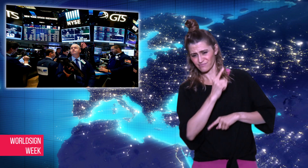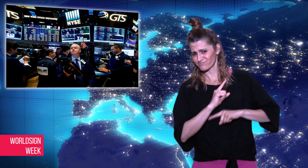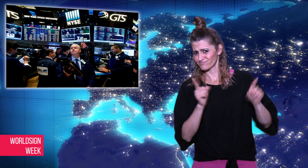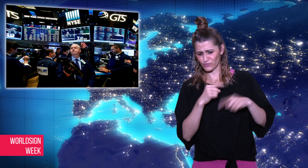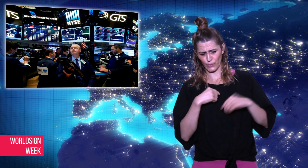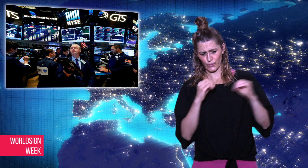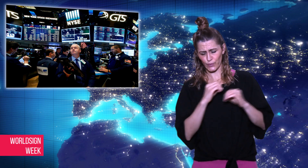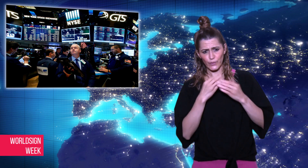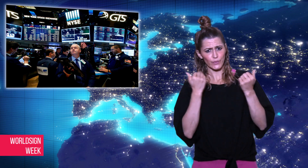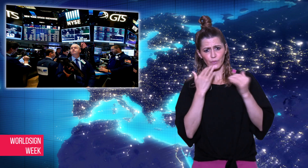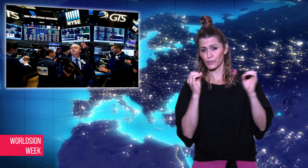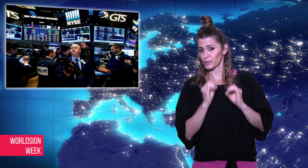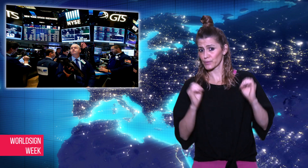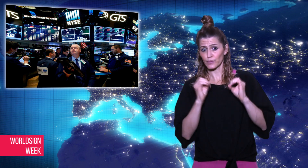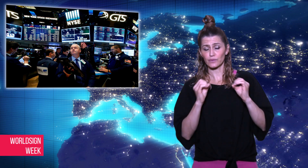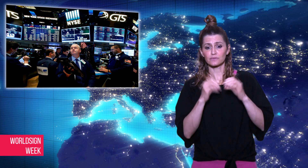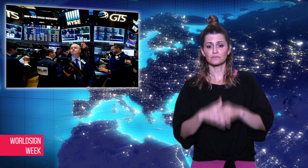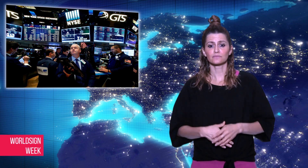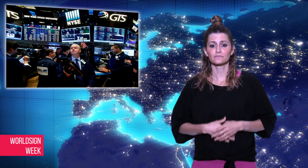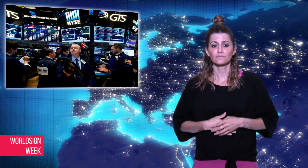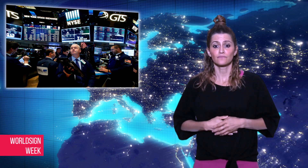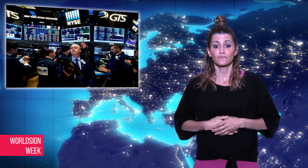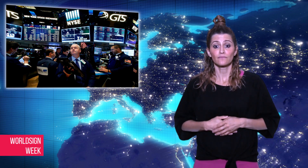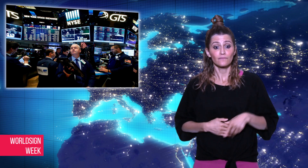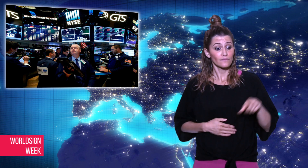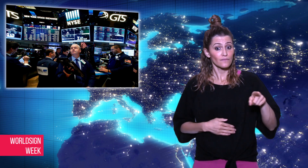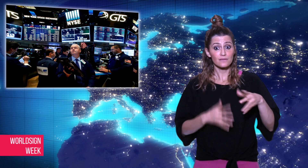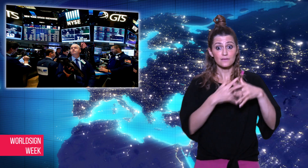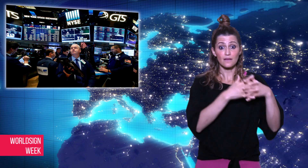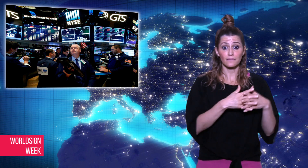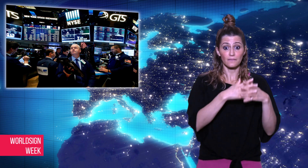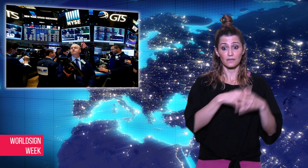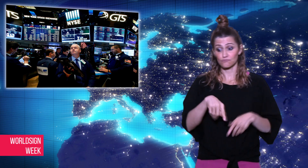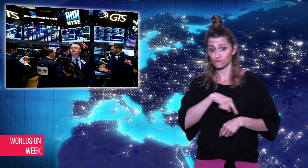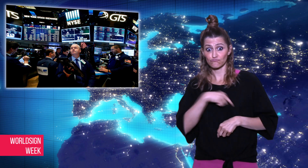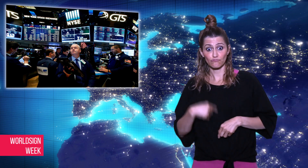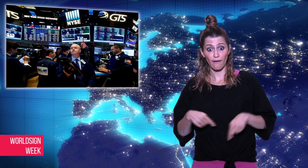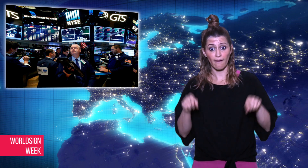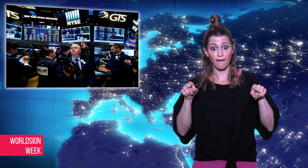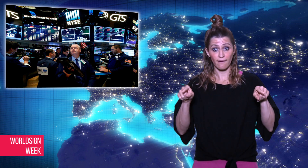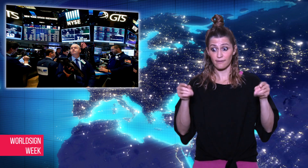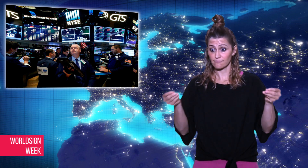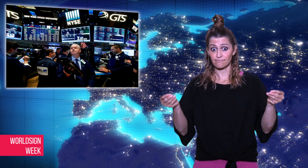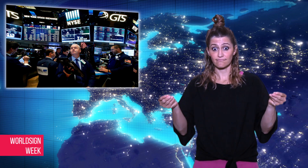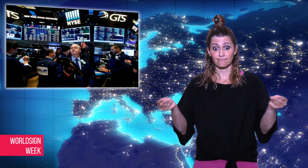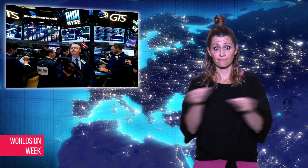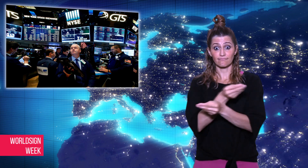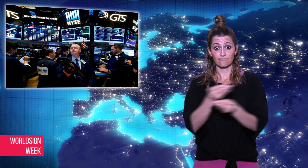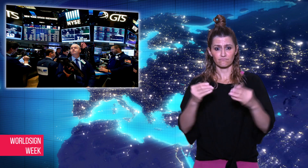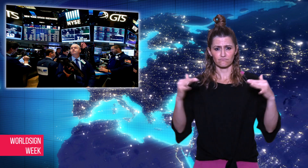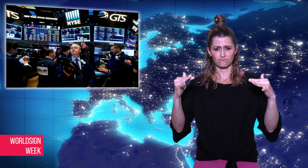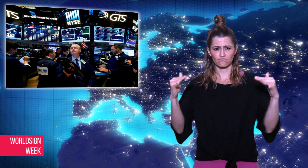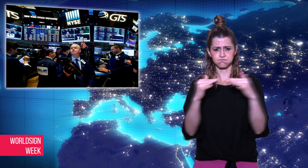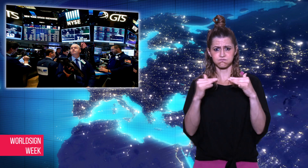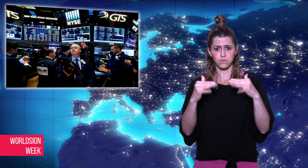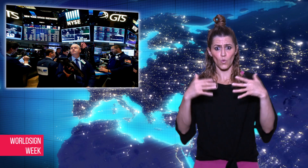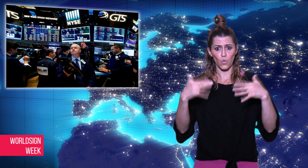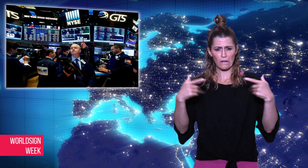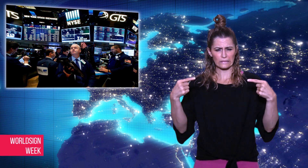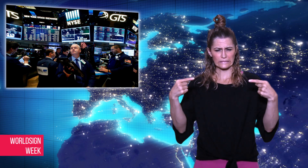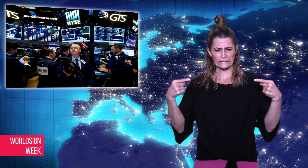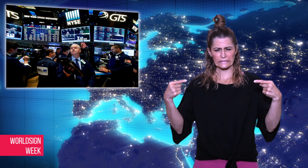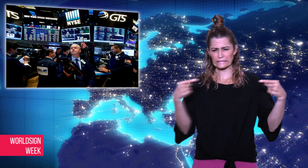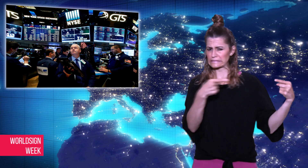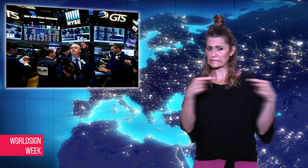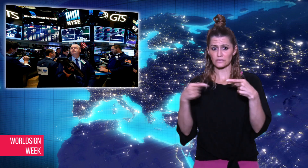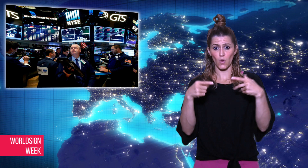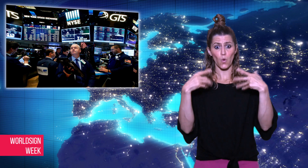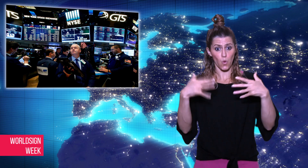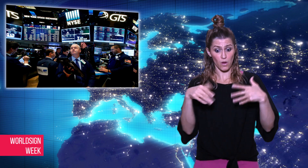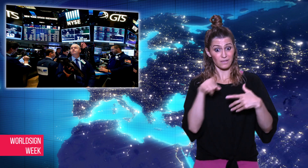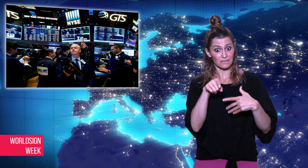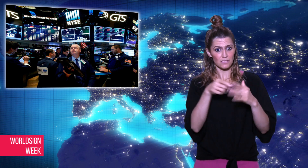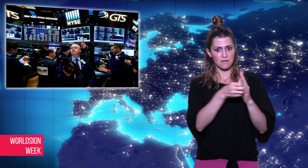The trade war between the US and China is causing